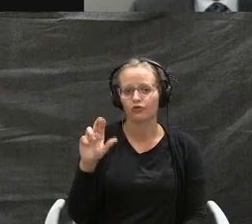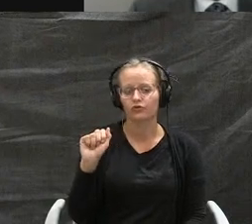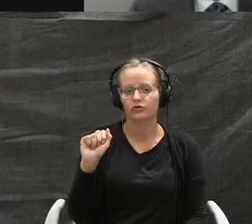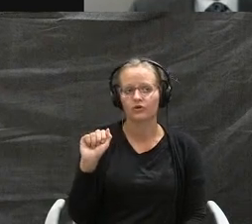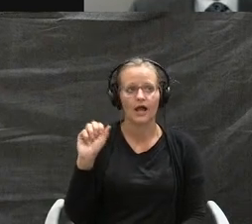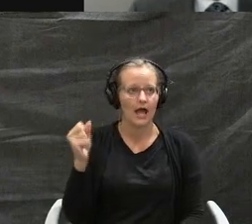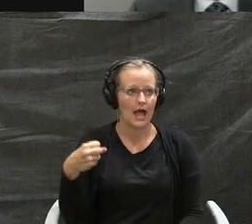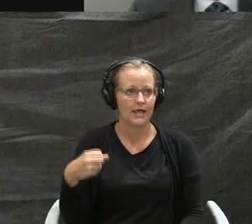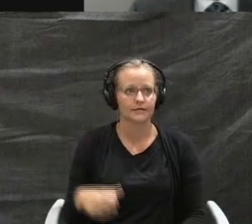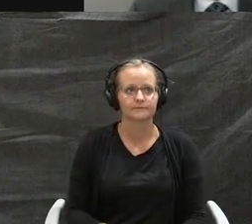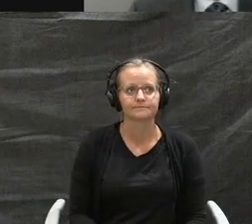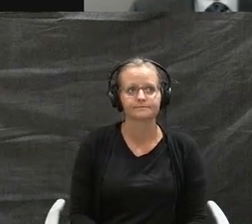Hi.